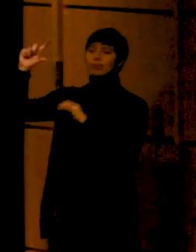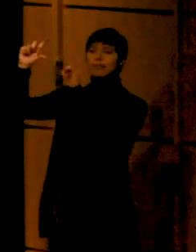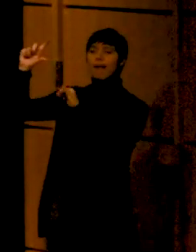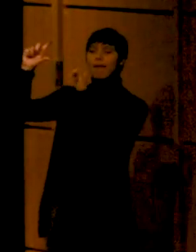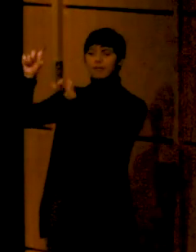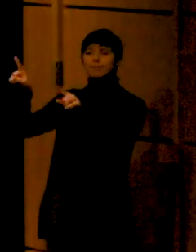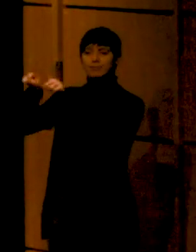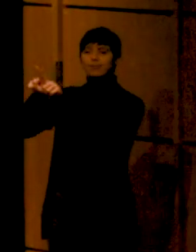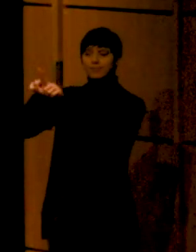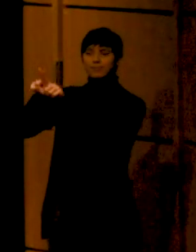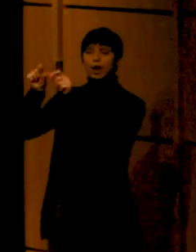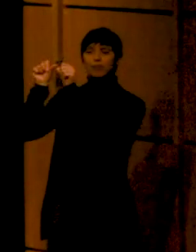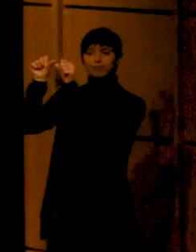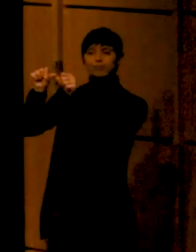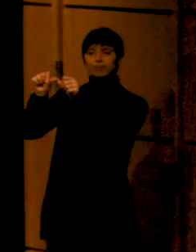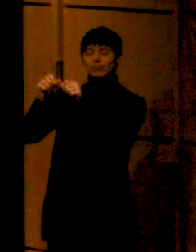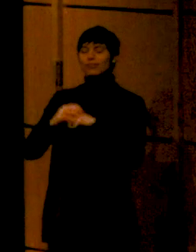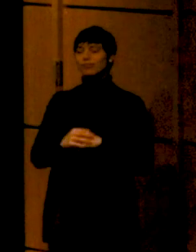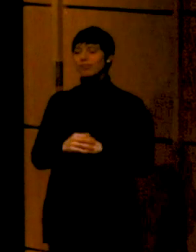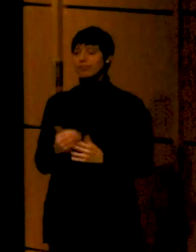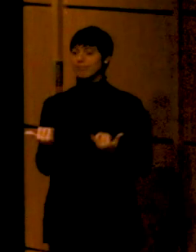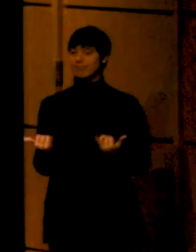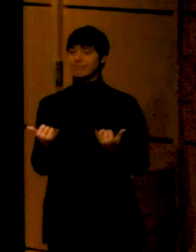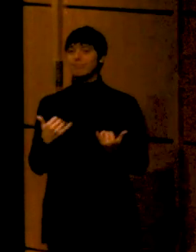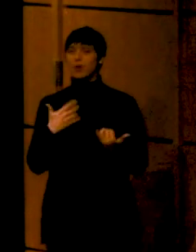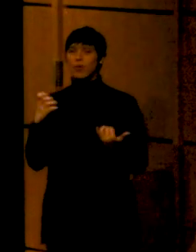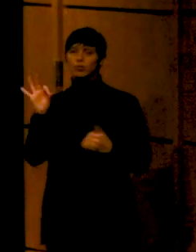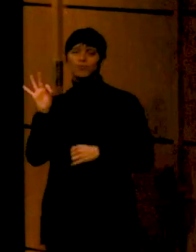Now, I want to introduce an idea to you.